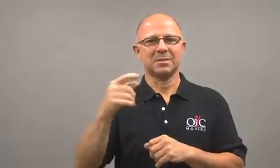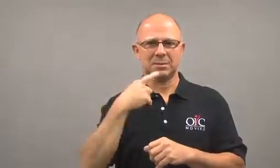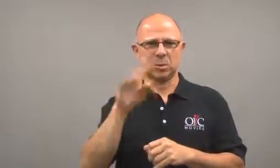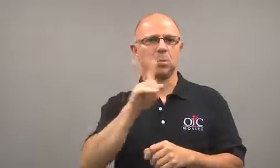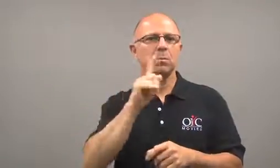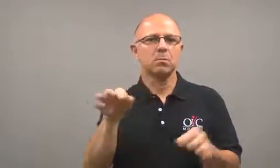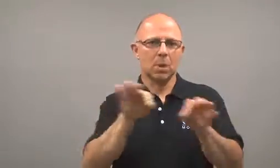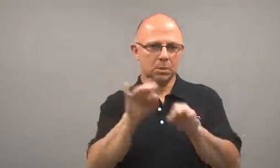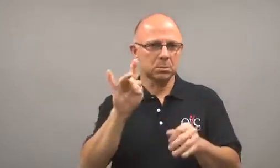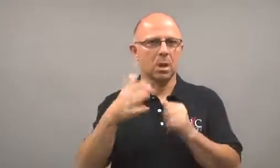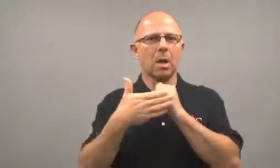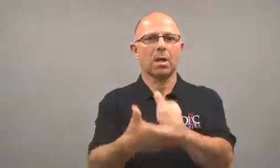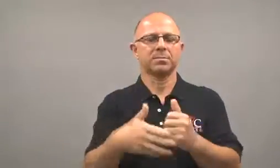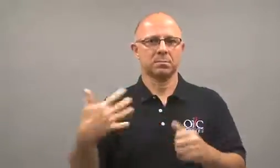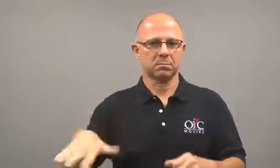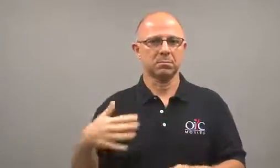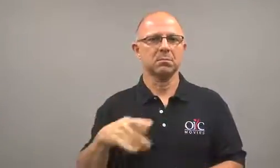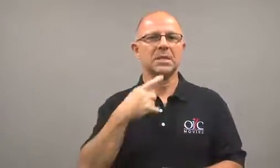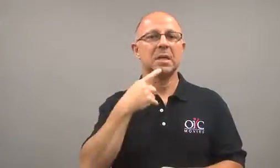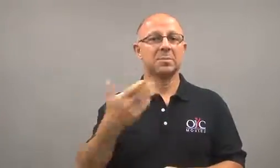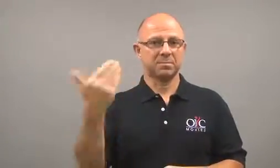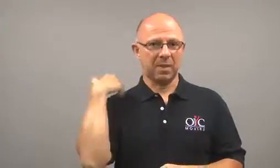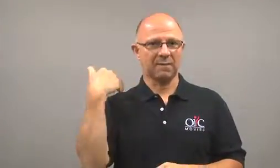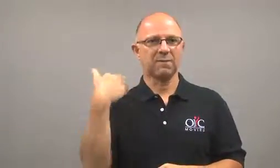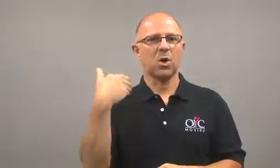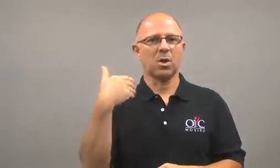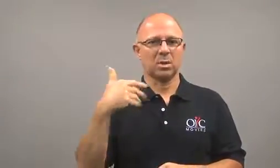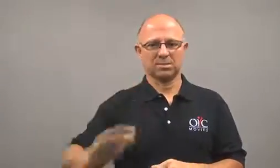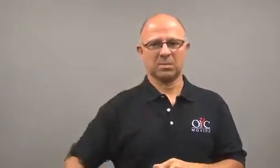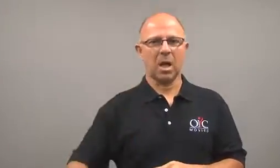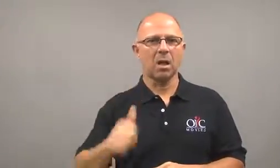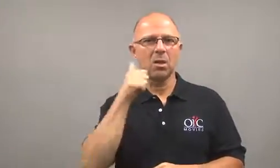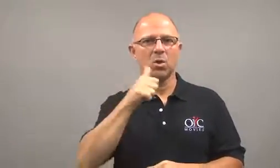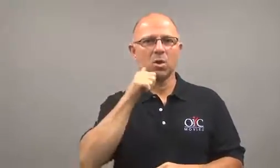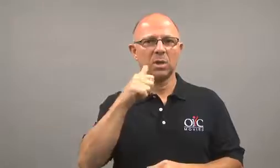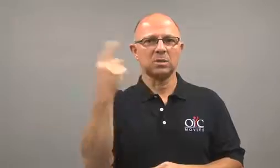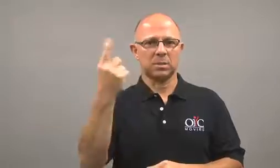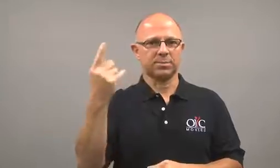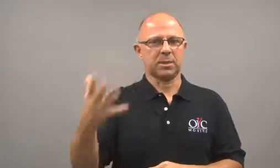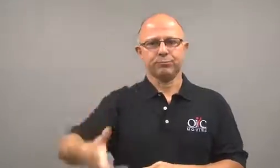said it has been very useful, and helpful.